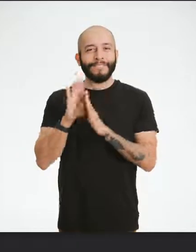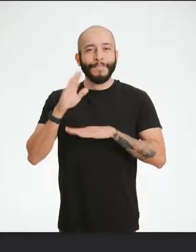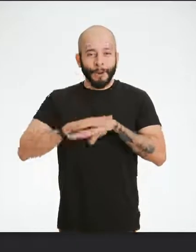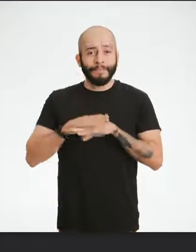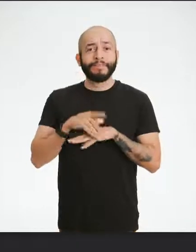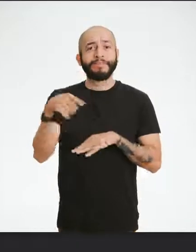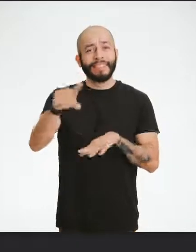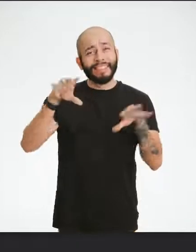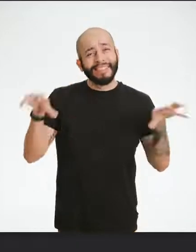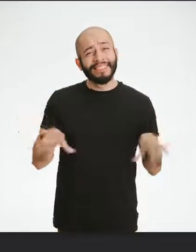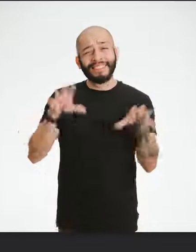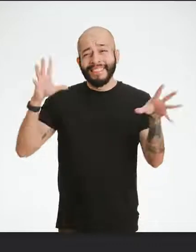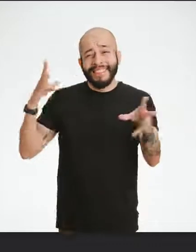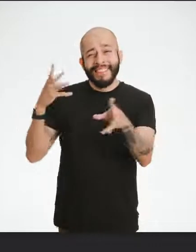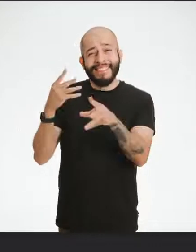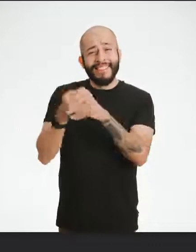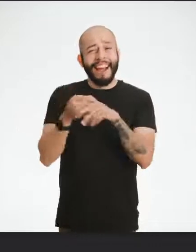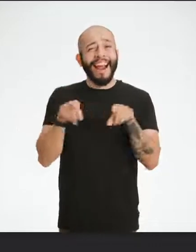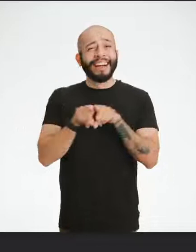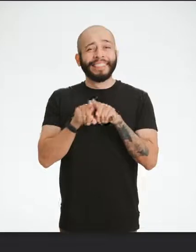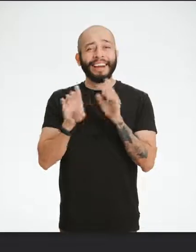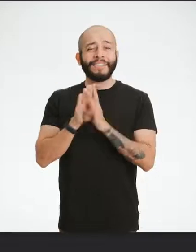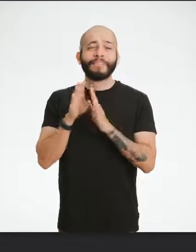What you do as developers is amazing.